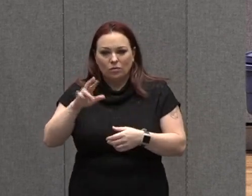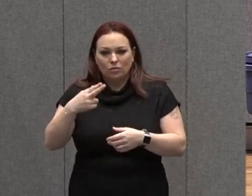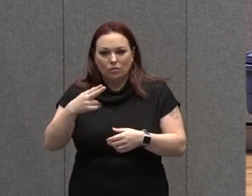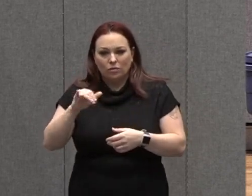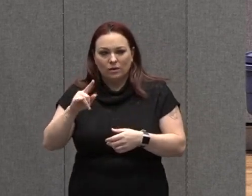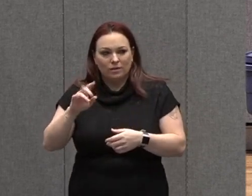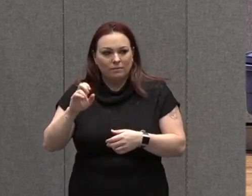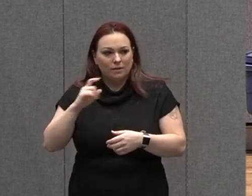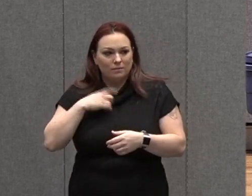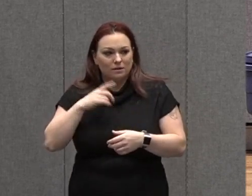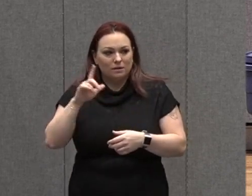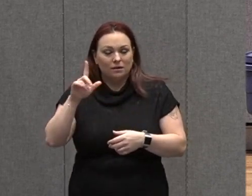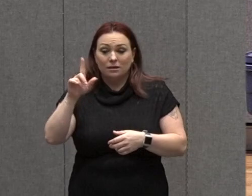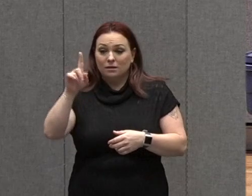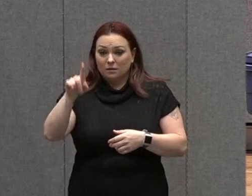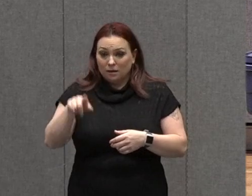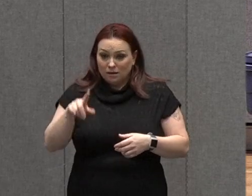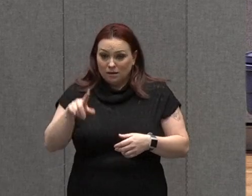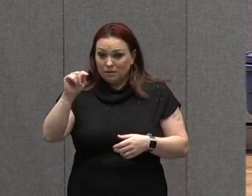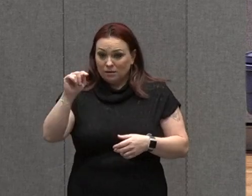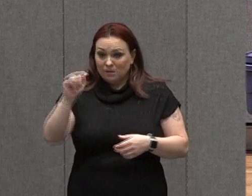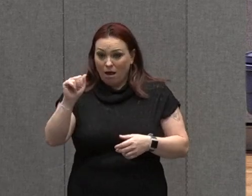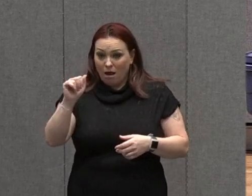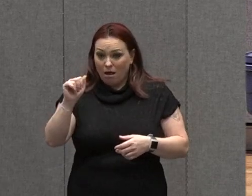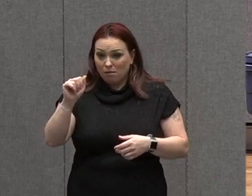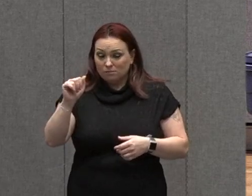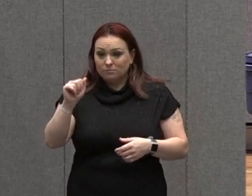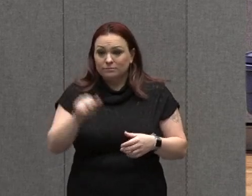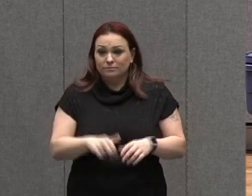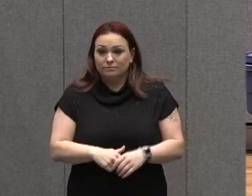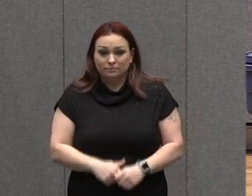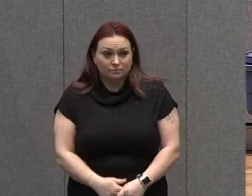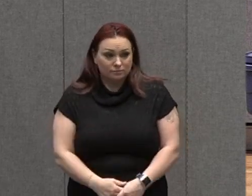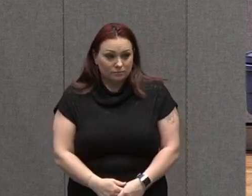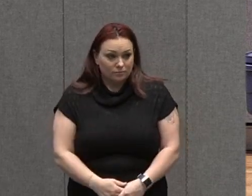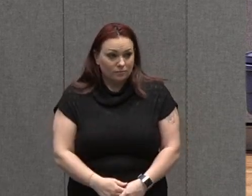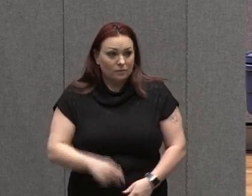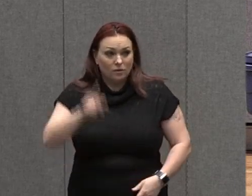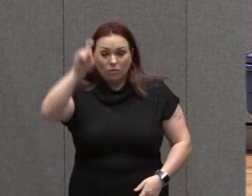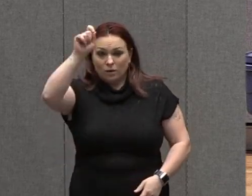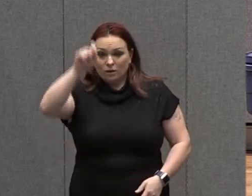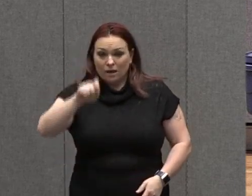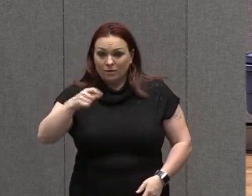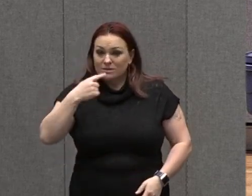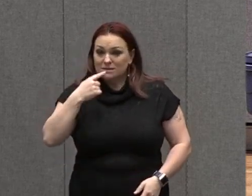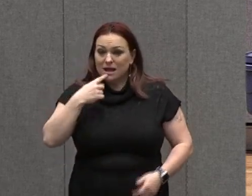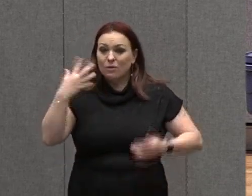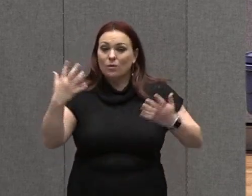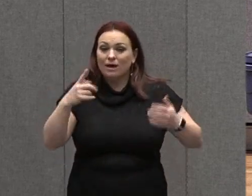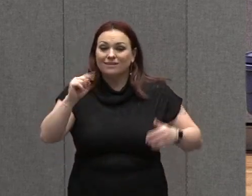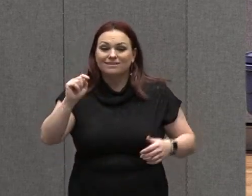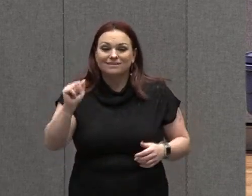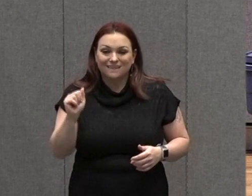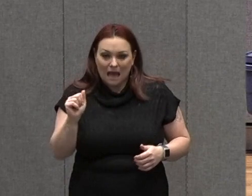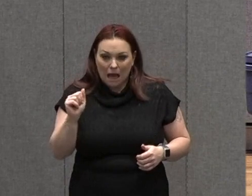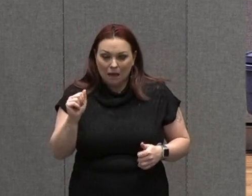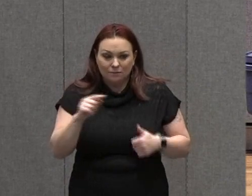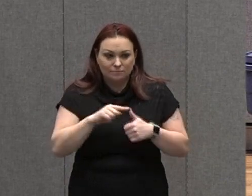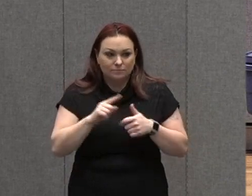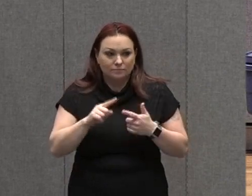I'm just going to start sticking them on. Nice. So when we have one line we say what, ta, right? Ta, exactly, ta.